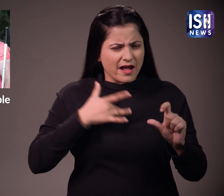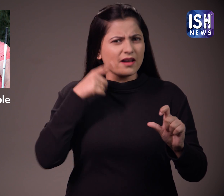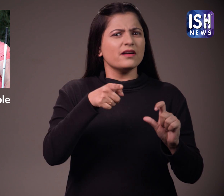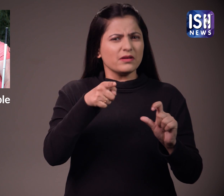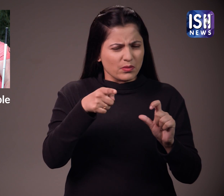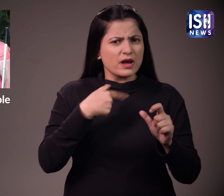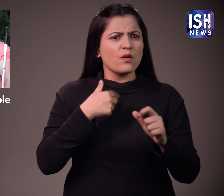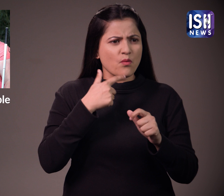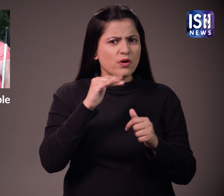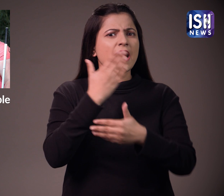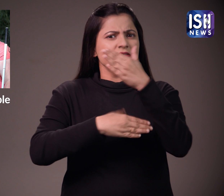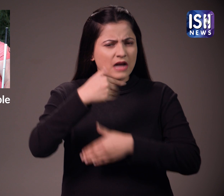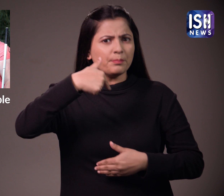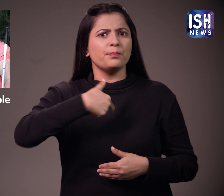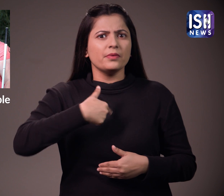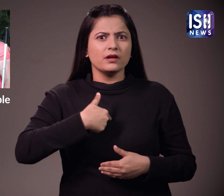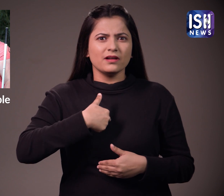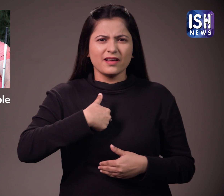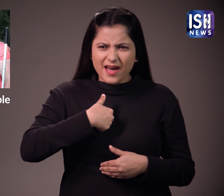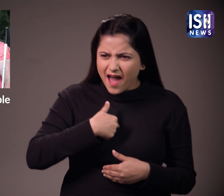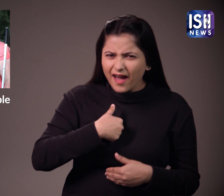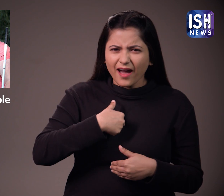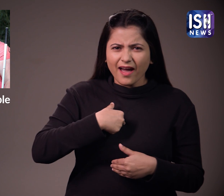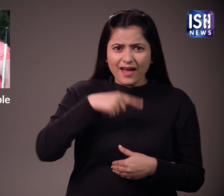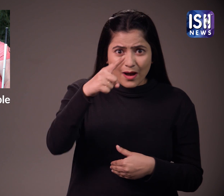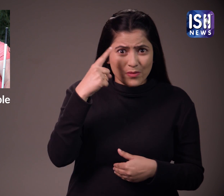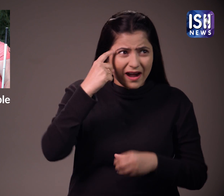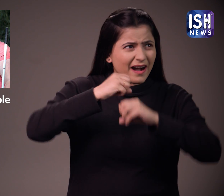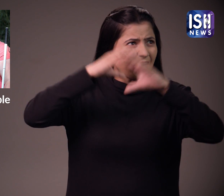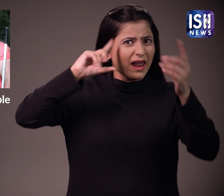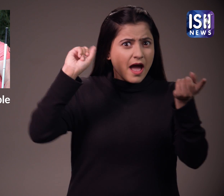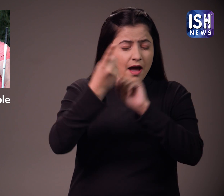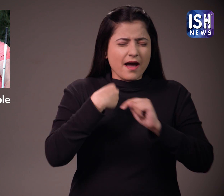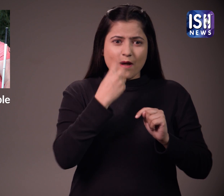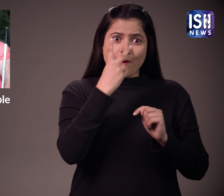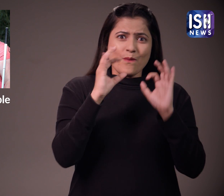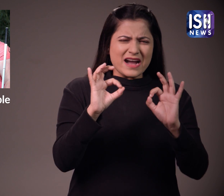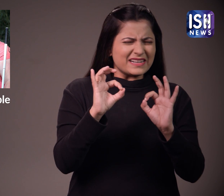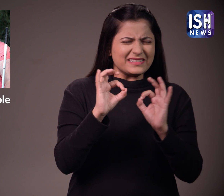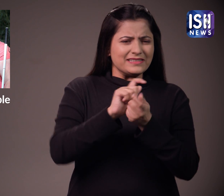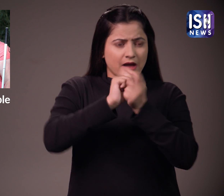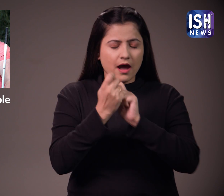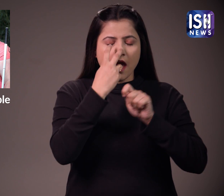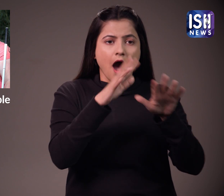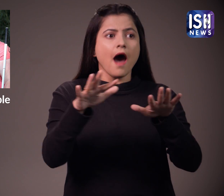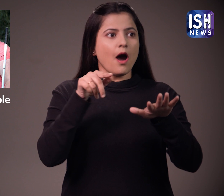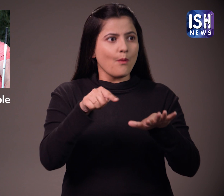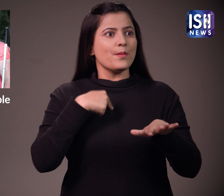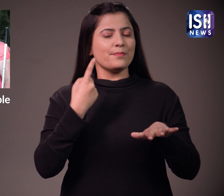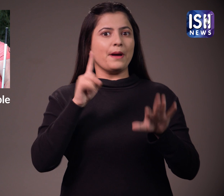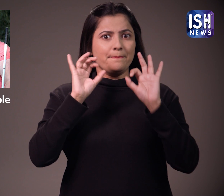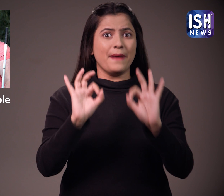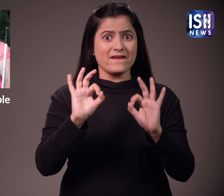and wanted to be blind. Can you imagine a sighted person wanting to become blind?